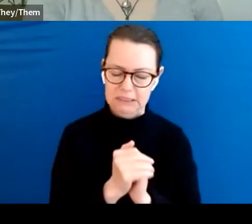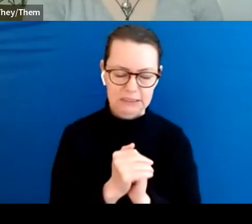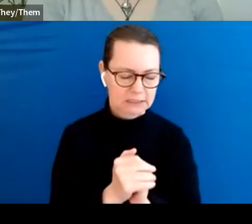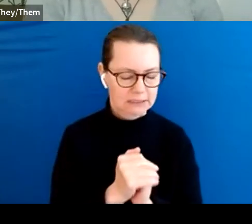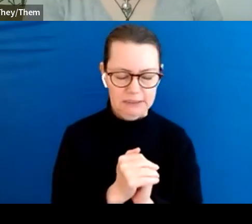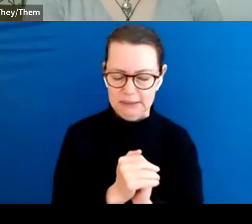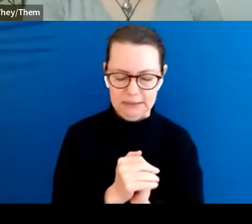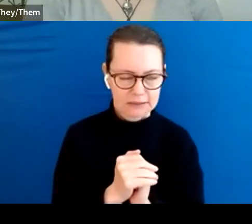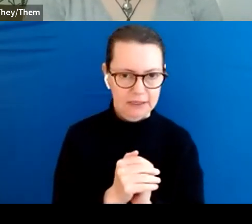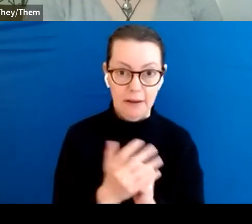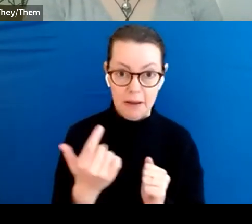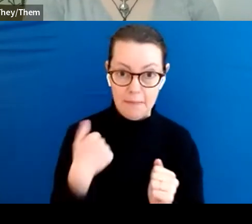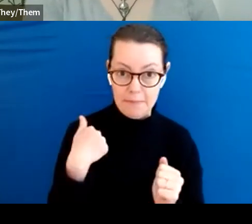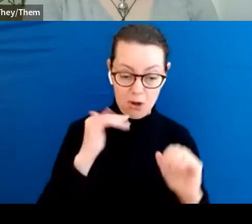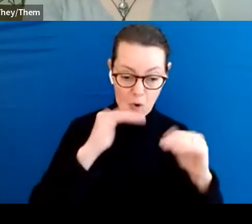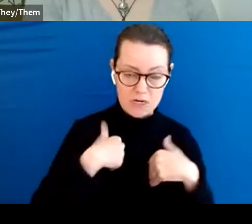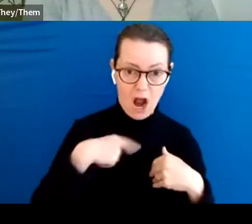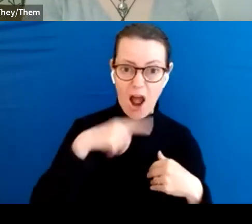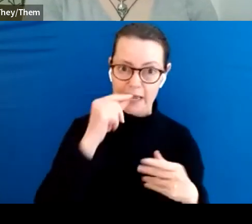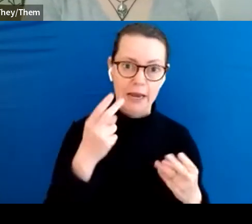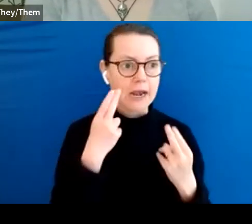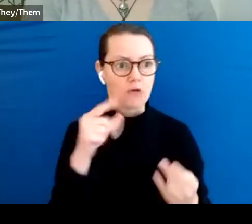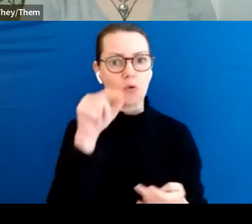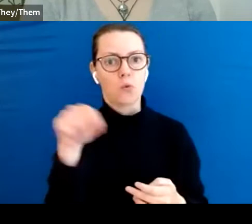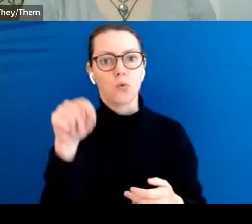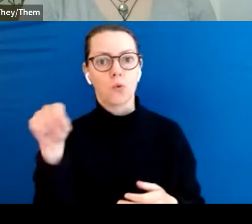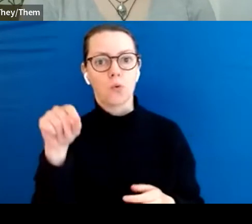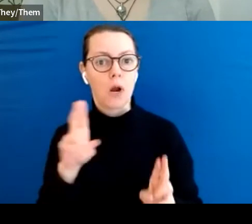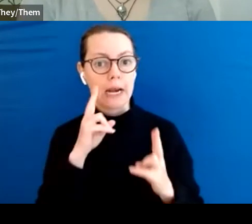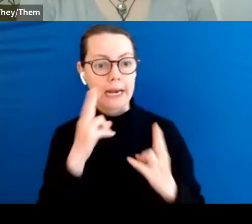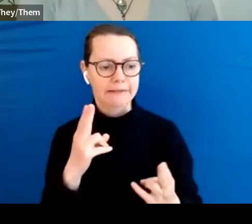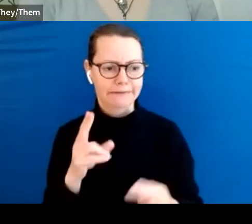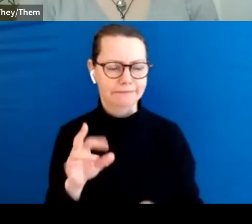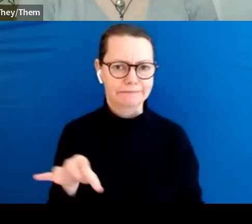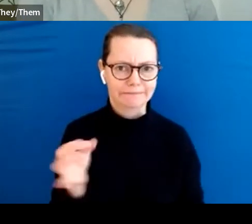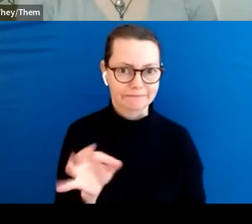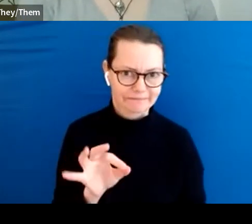The teacher might as well have told me that with enough practice, I could learn to fly.